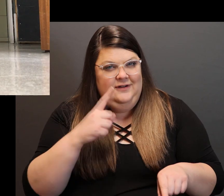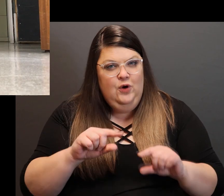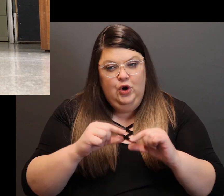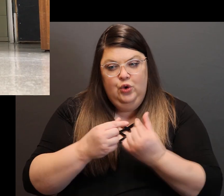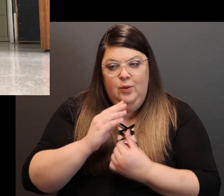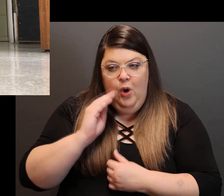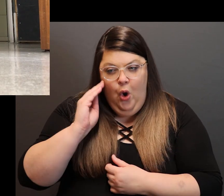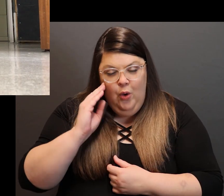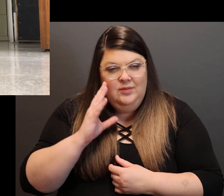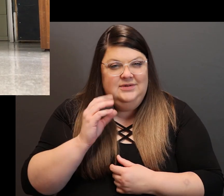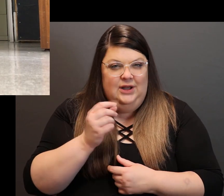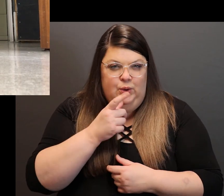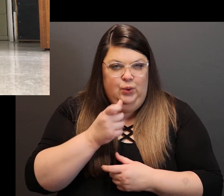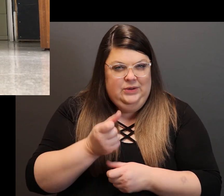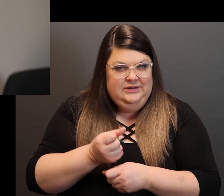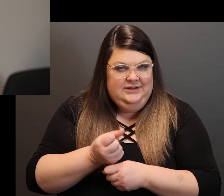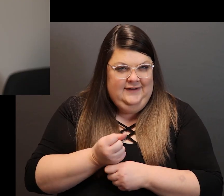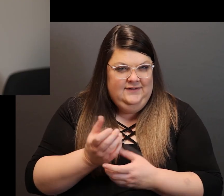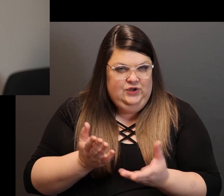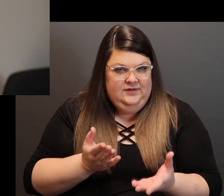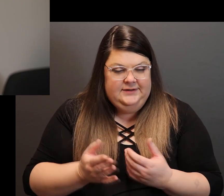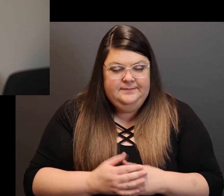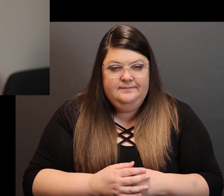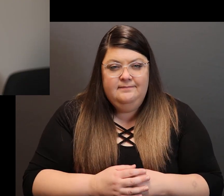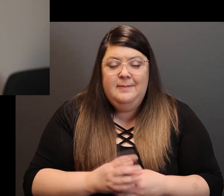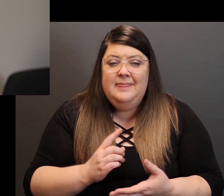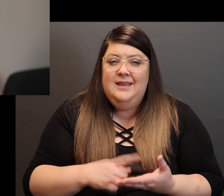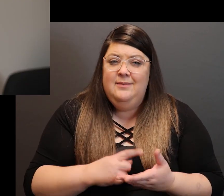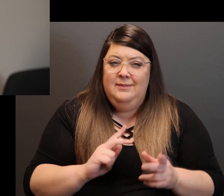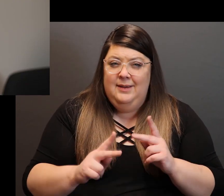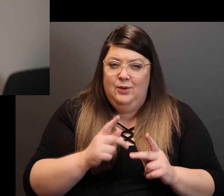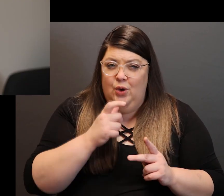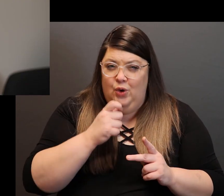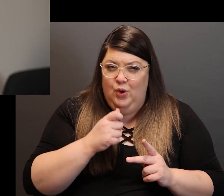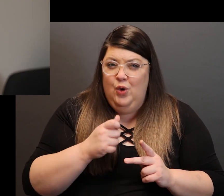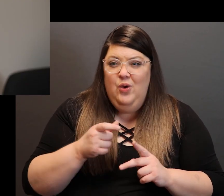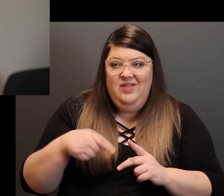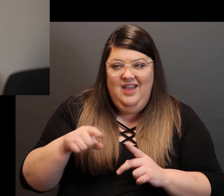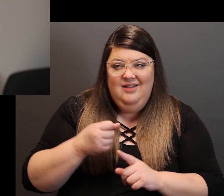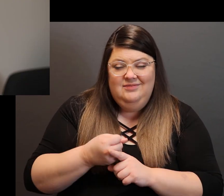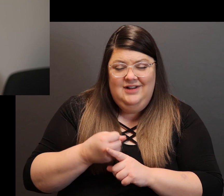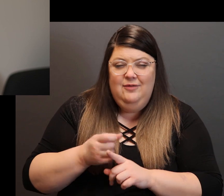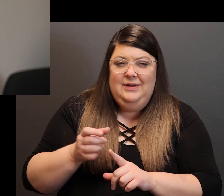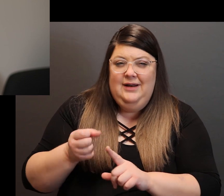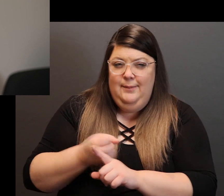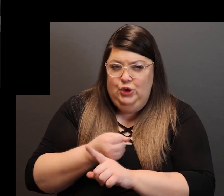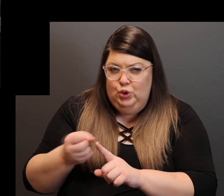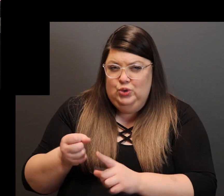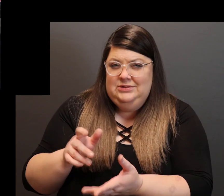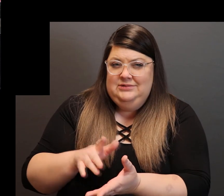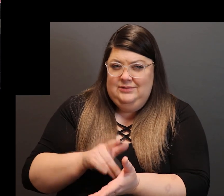Sometimes seeing people who have been victims of abuse or neglect or exploitation is very difficult,